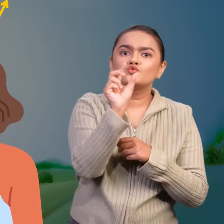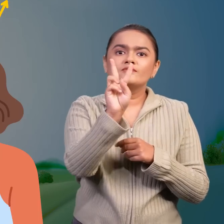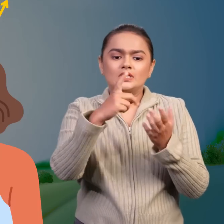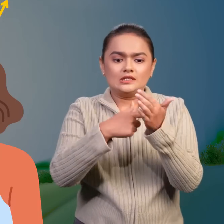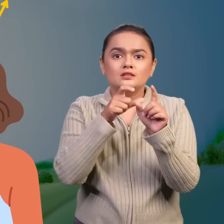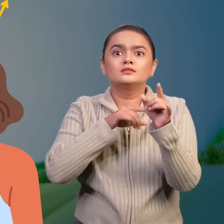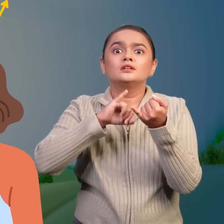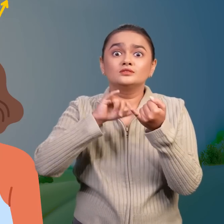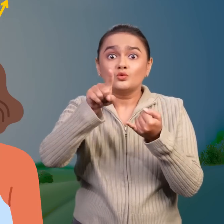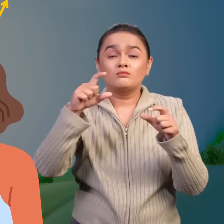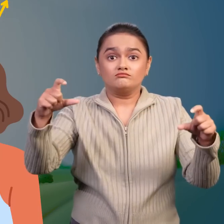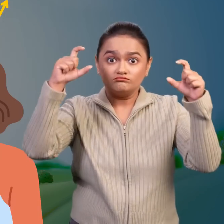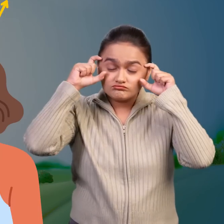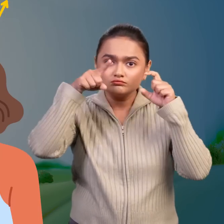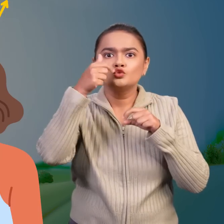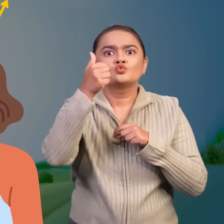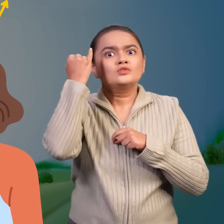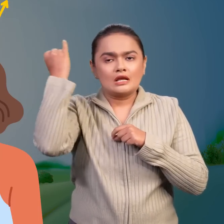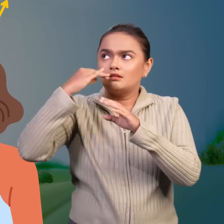So it is a good idea to wear UV protection.